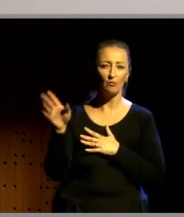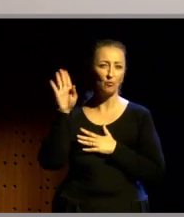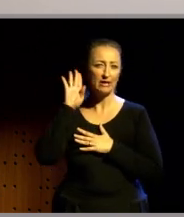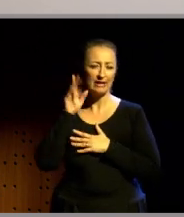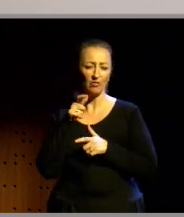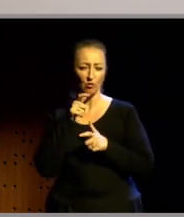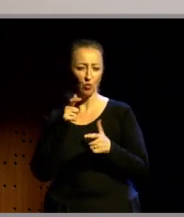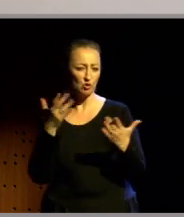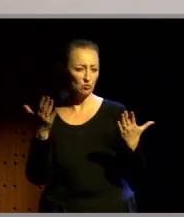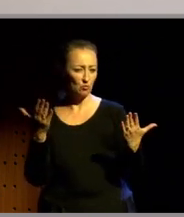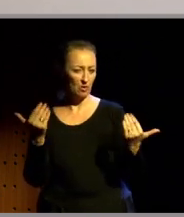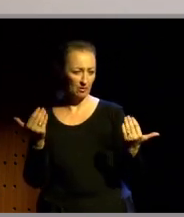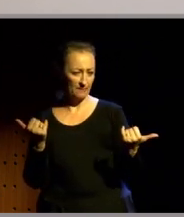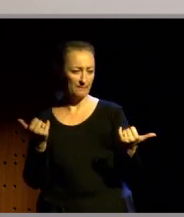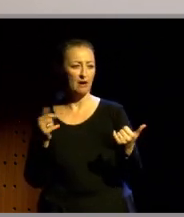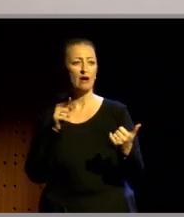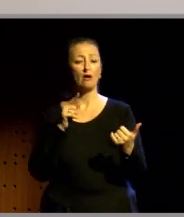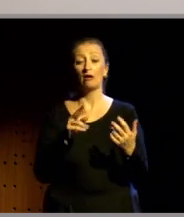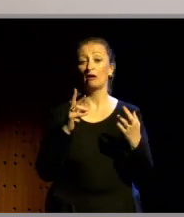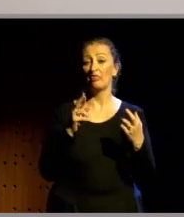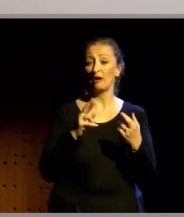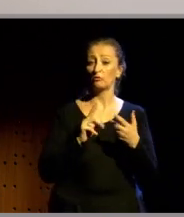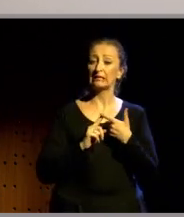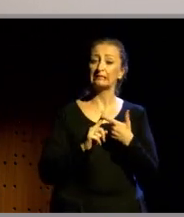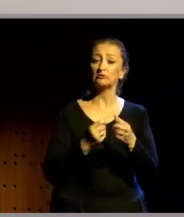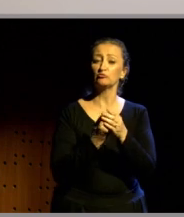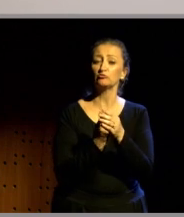is something that continues to grow Australia's cultural traditions